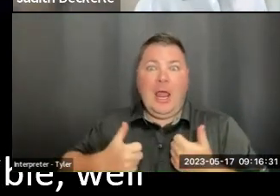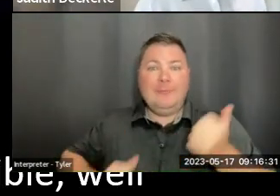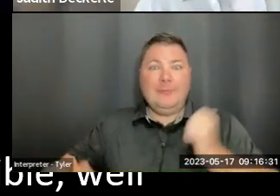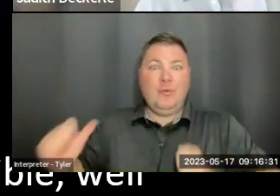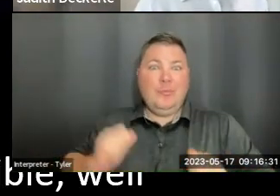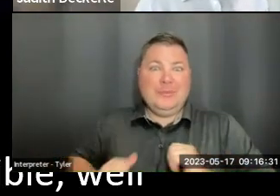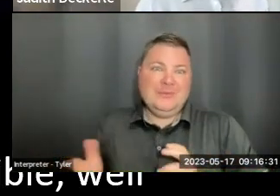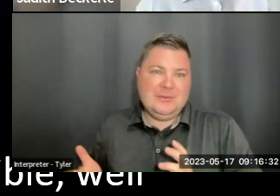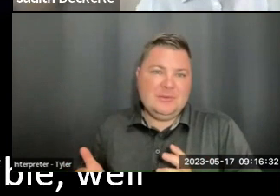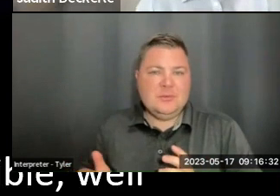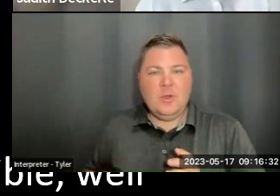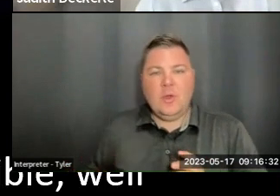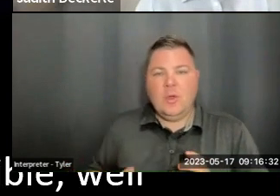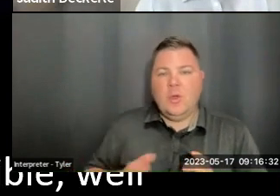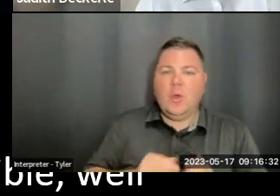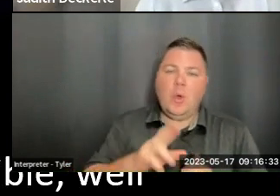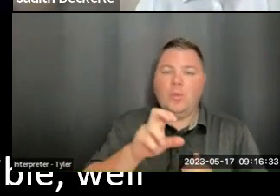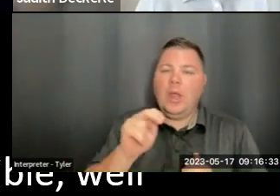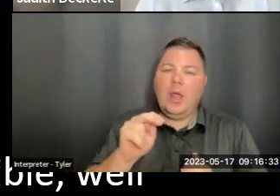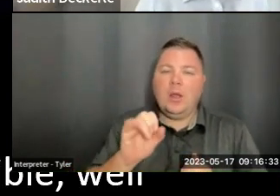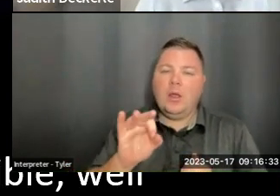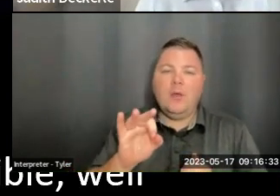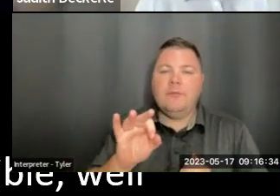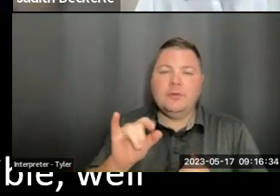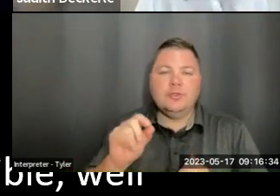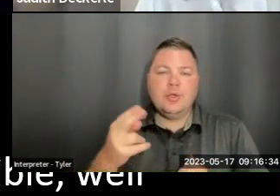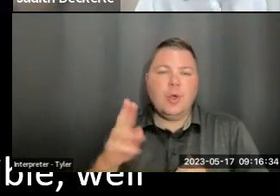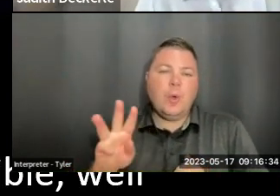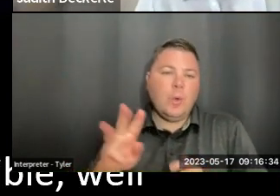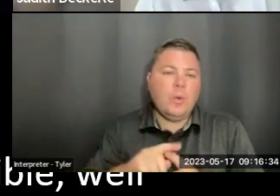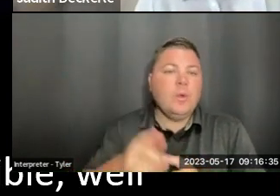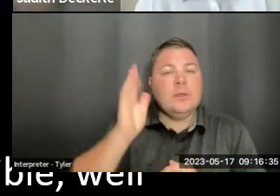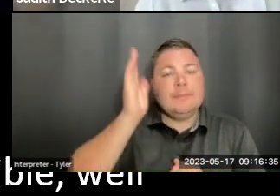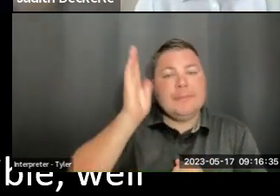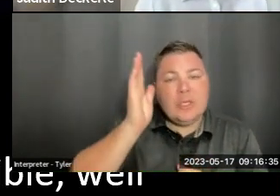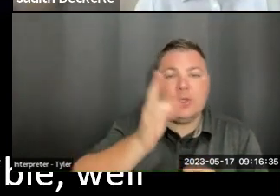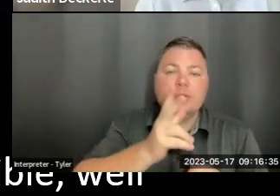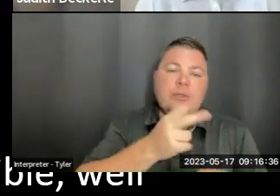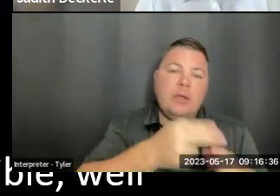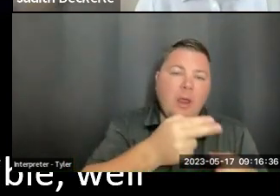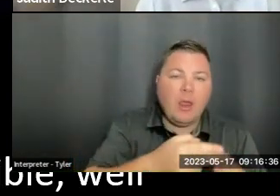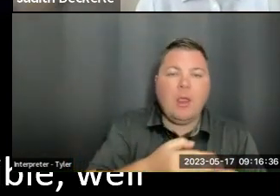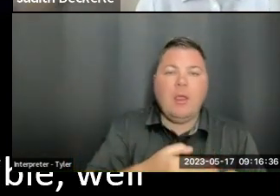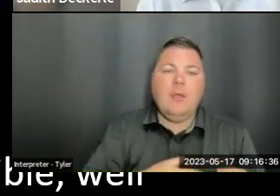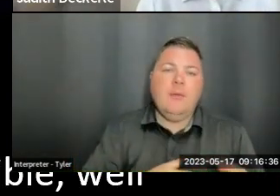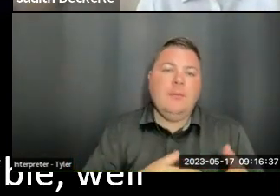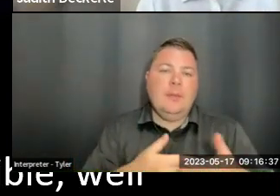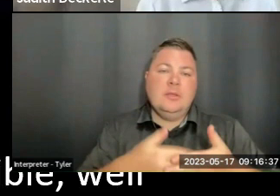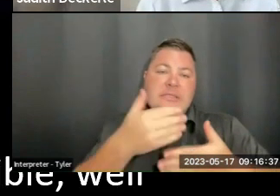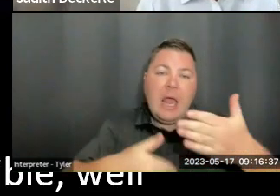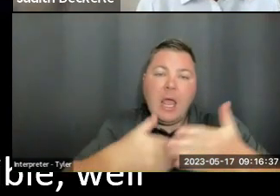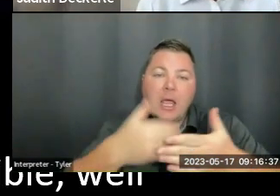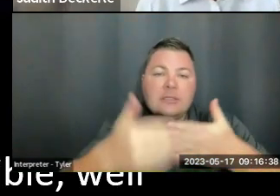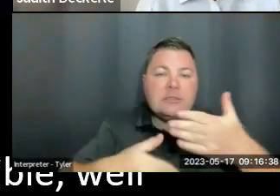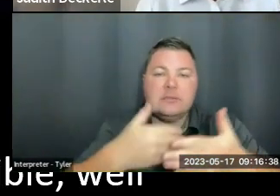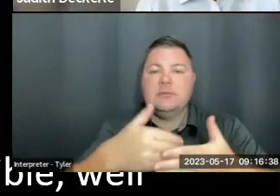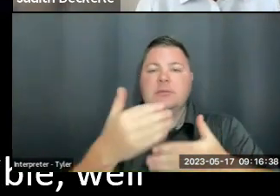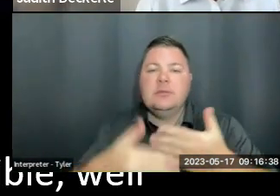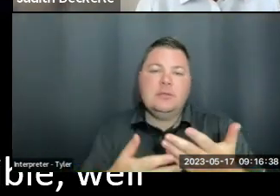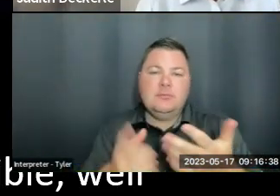appropriate, so the captioner can be prepared for live performances, or run of show, the speaker, the bioof the